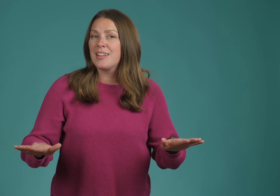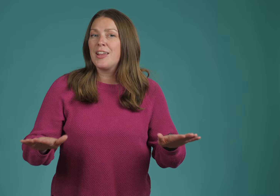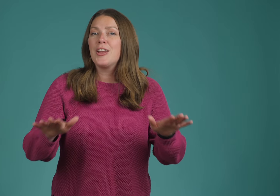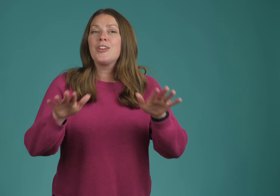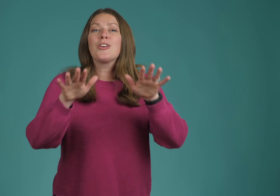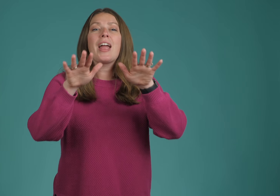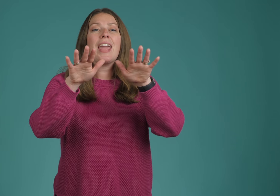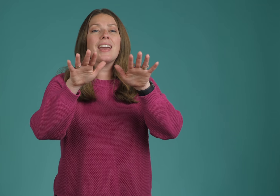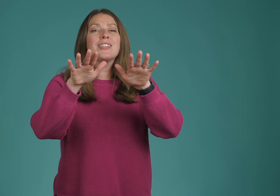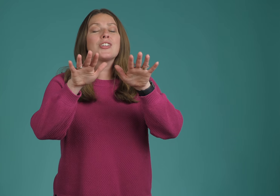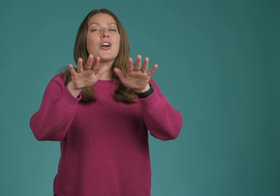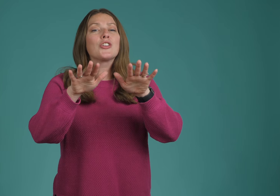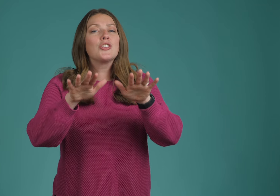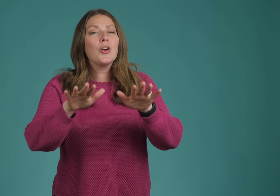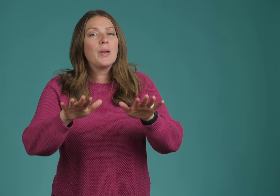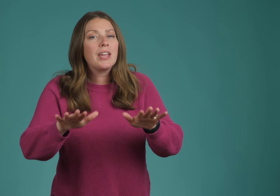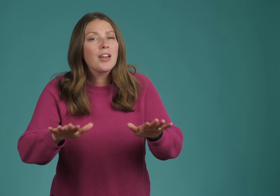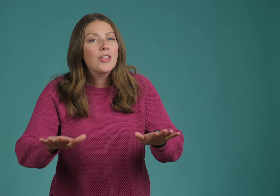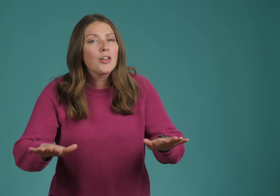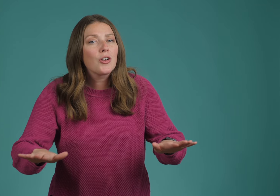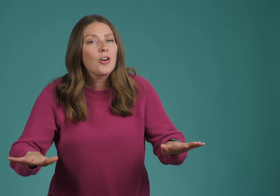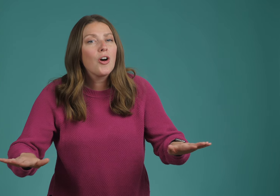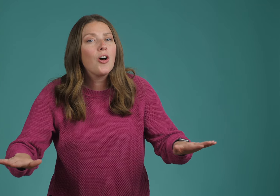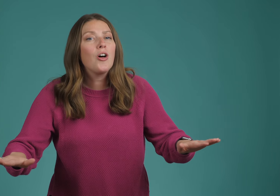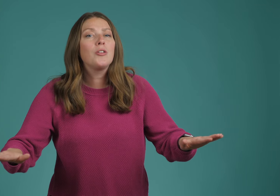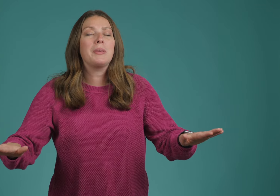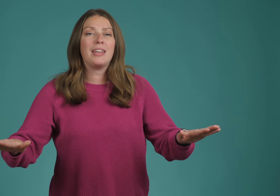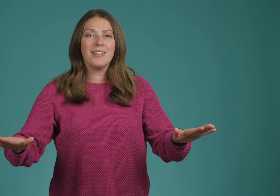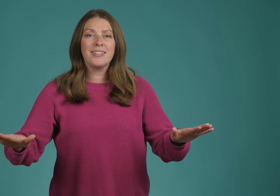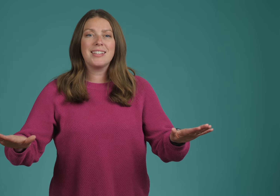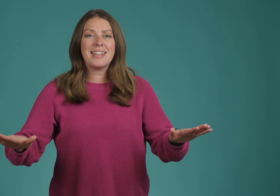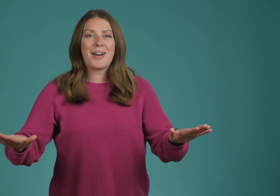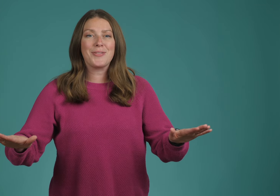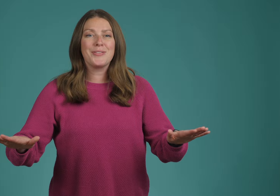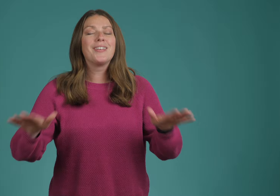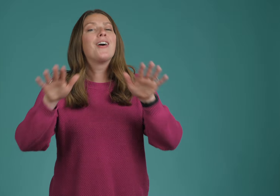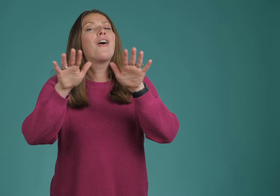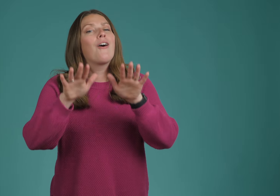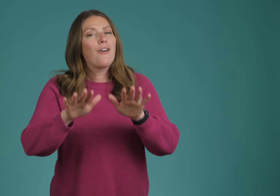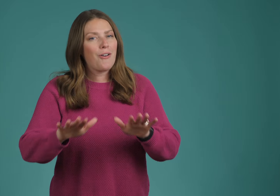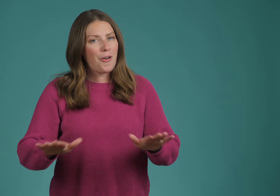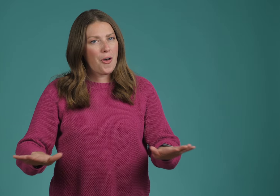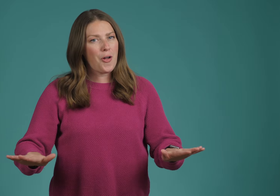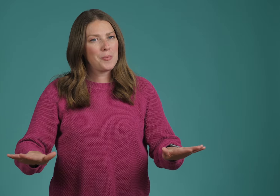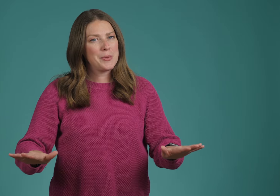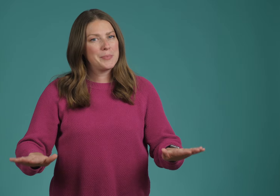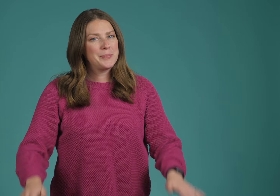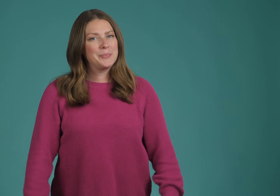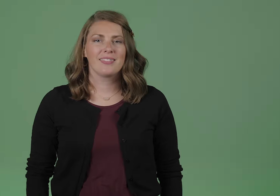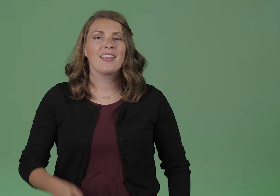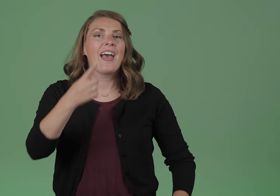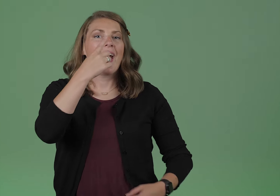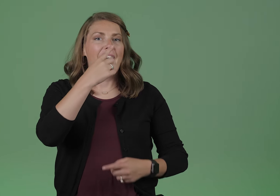Your hands are showing the calming down. Calm.